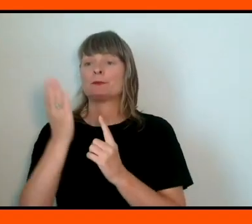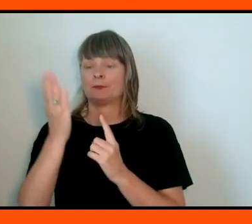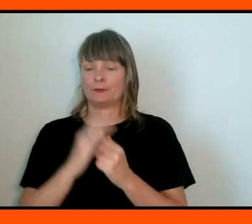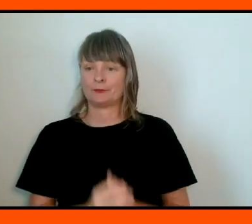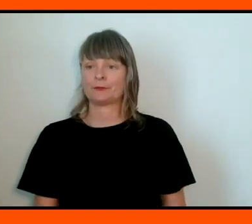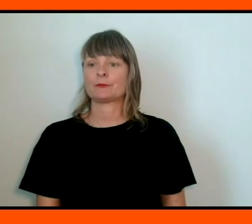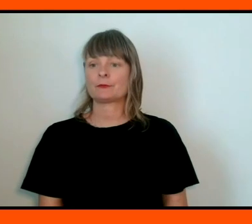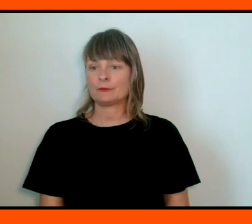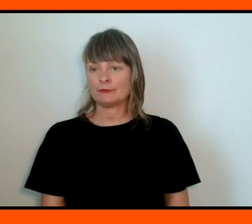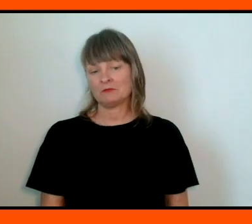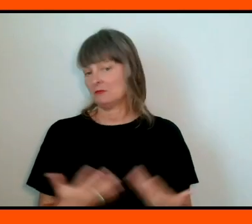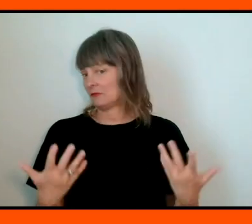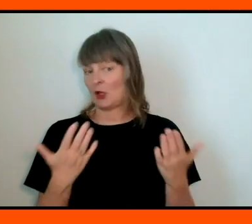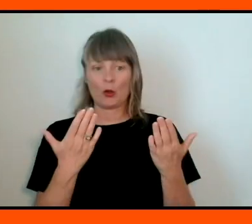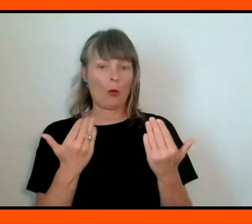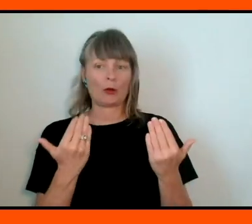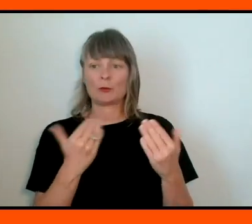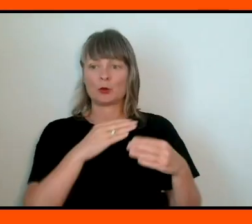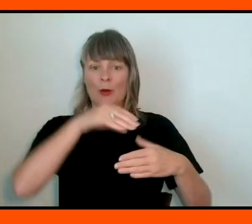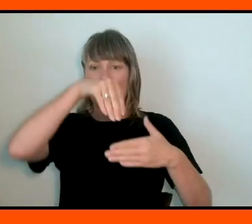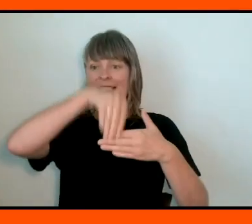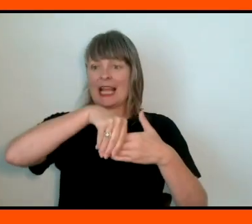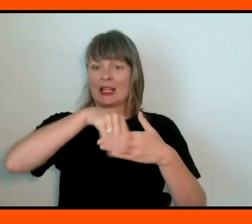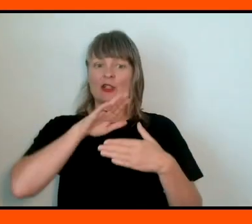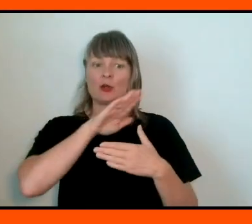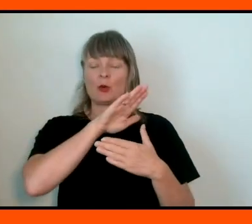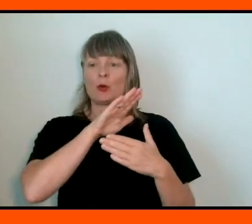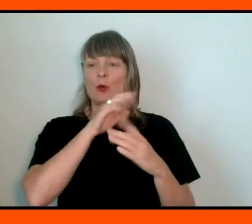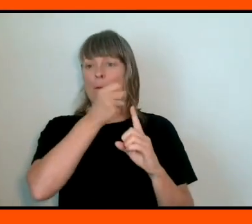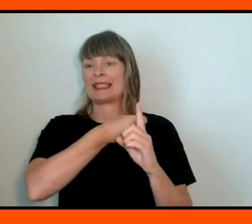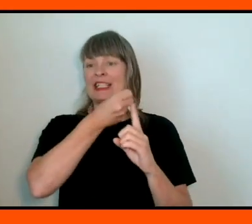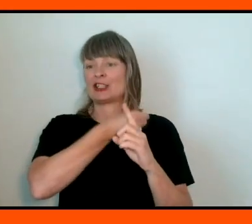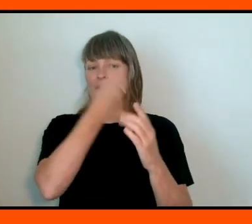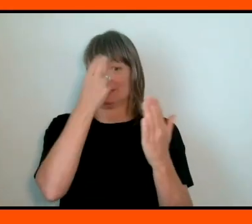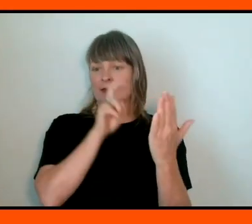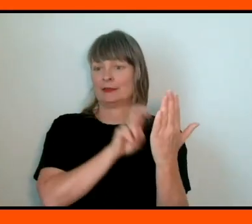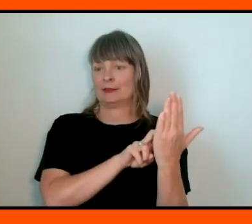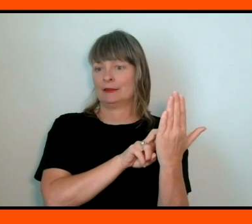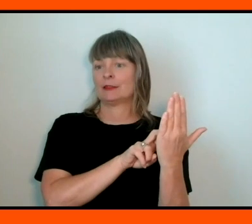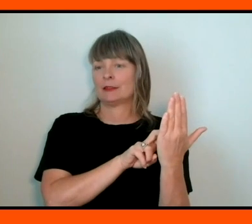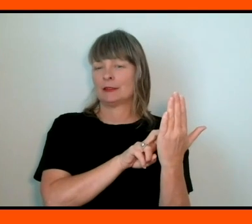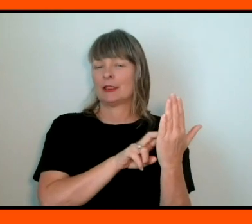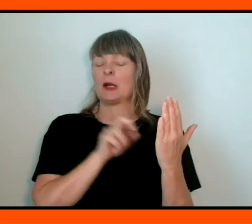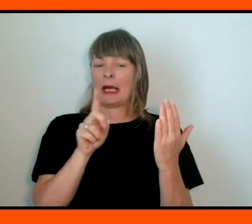so by all means you’re welcome to attach that. I guess it’s still important that the submission itself